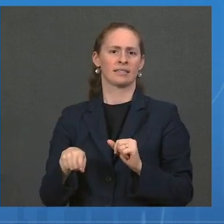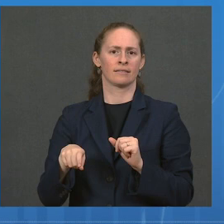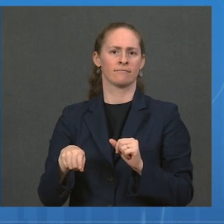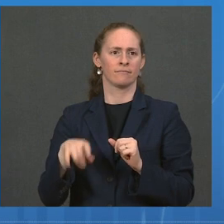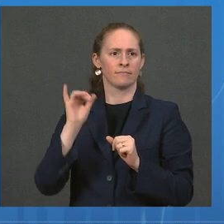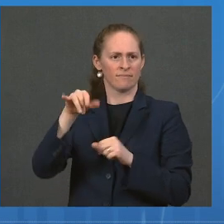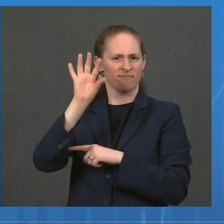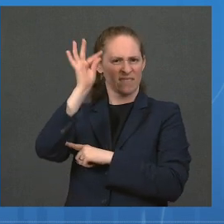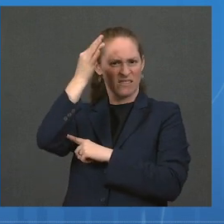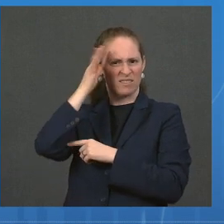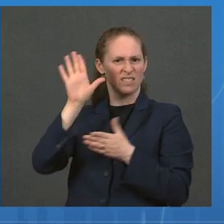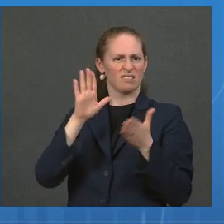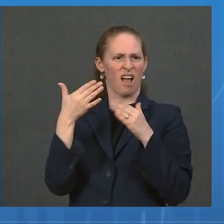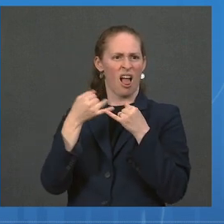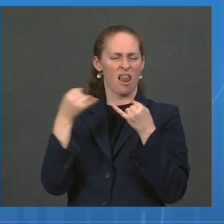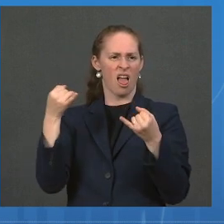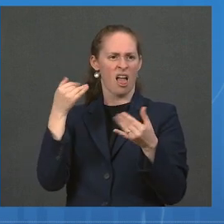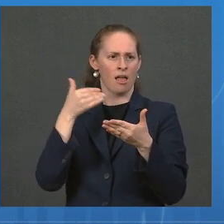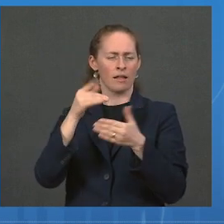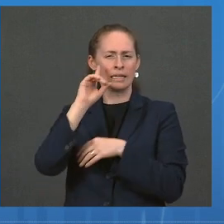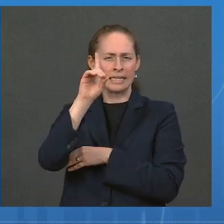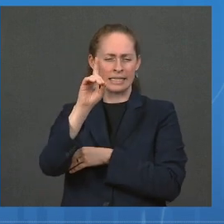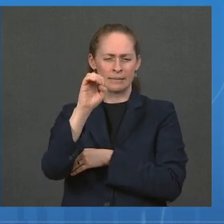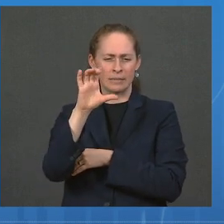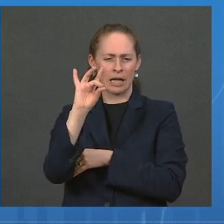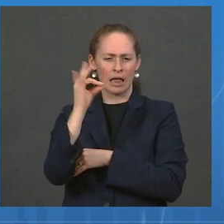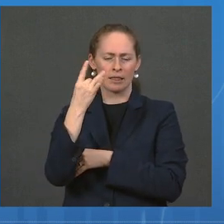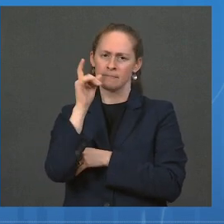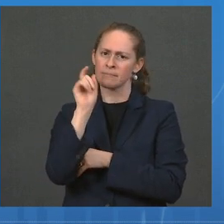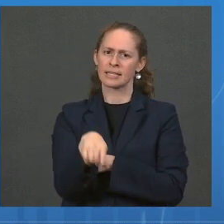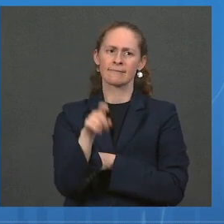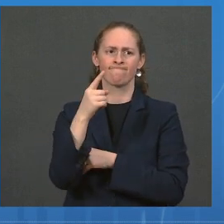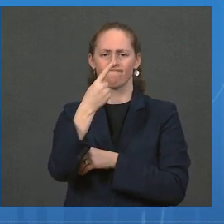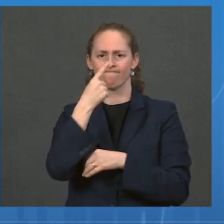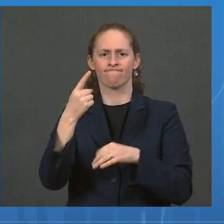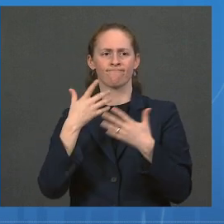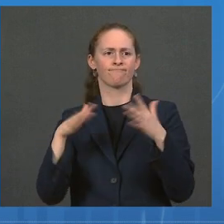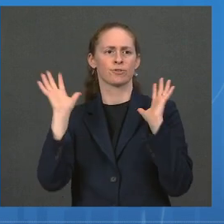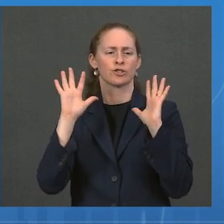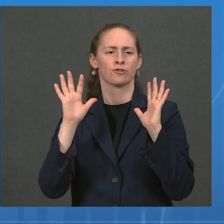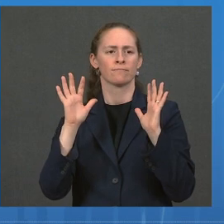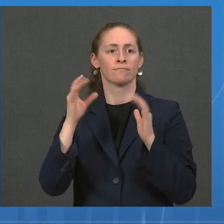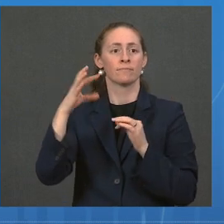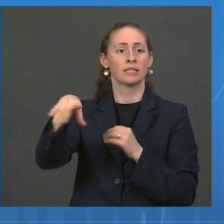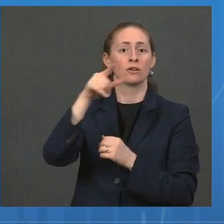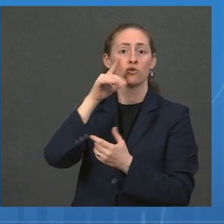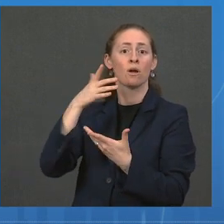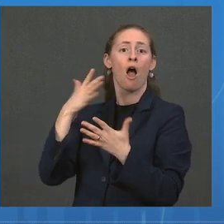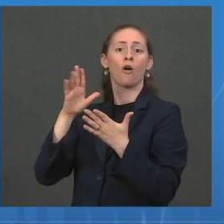December 8th. And many federal contractors have already stepped up to require vaccination,